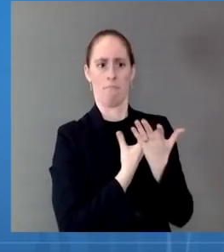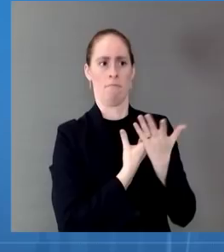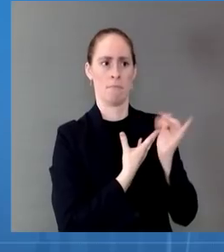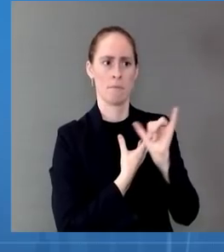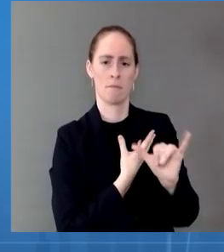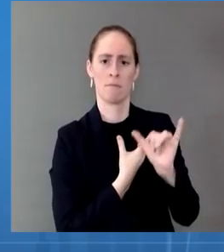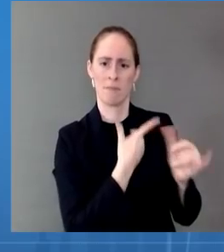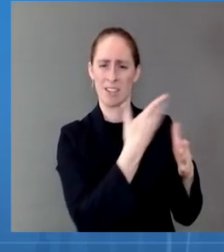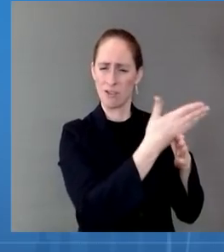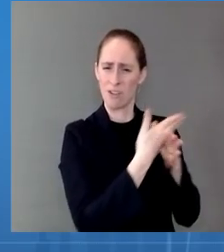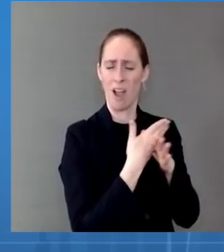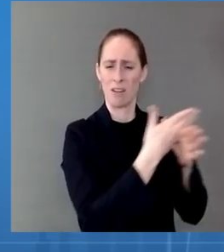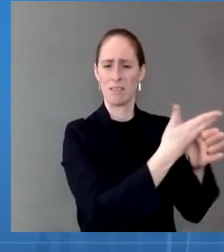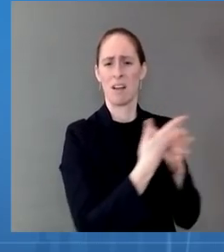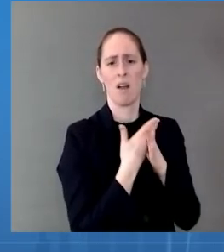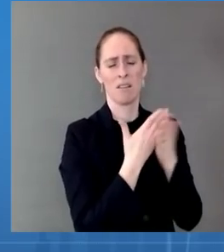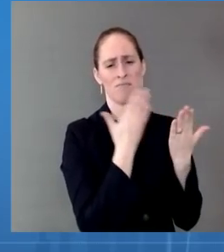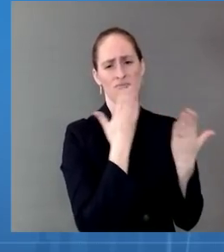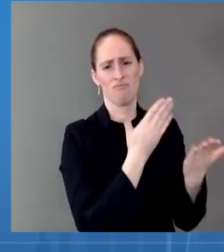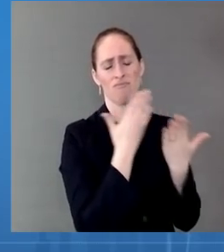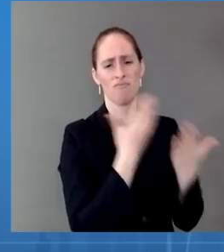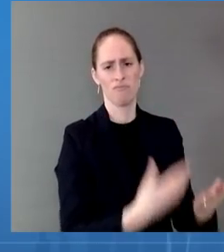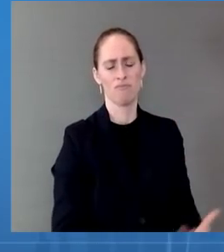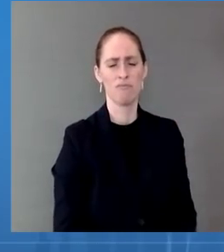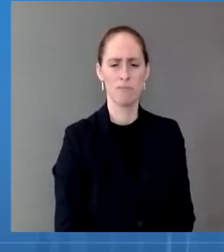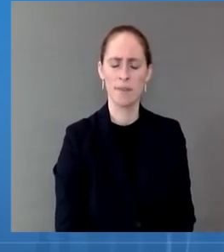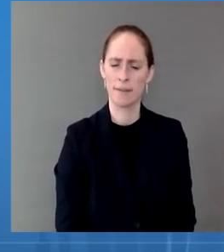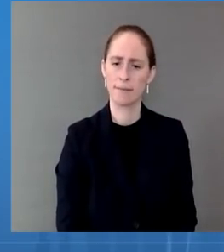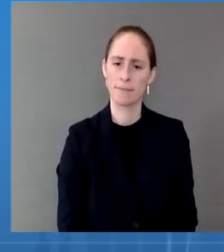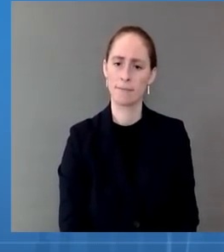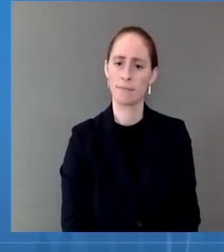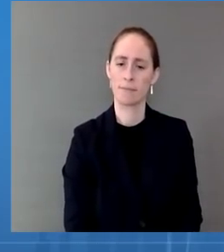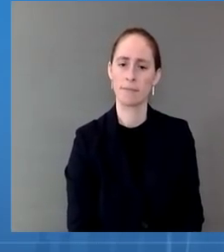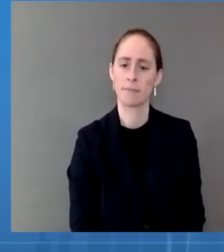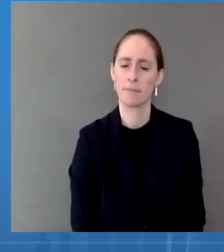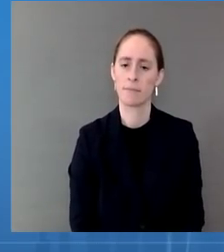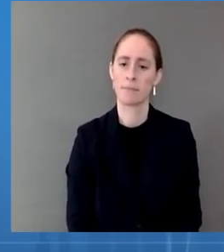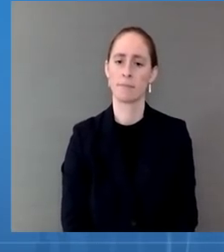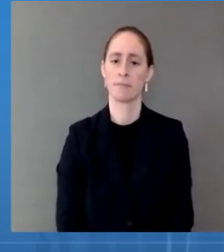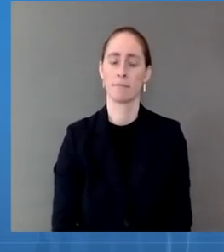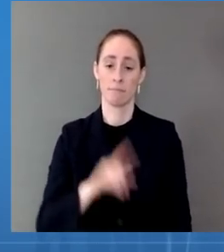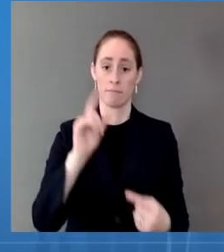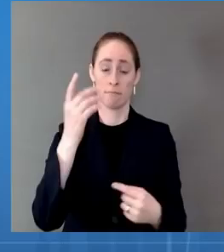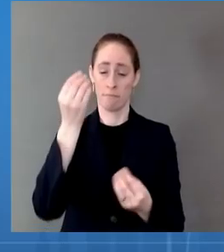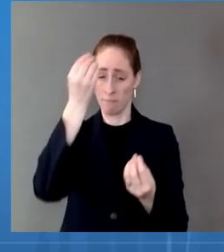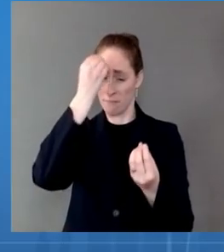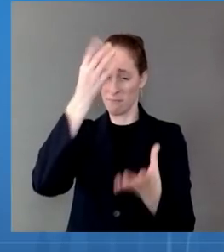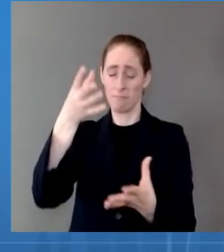about the threat of Armageddon, the action was taken to cut off temporarily.